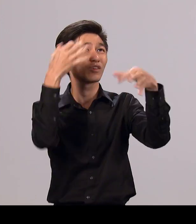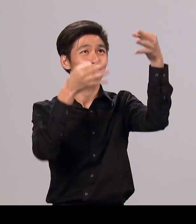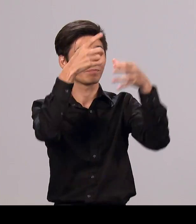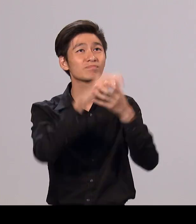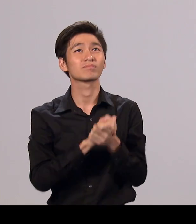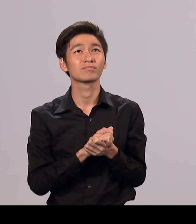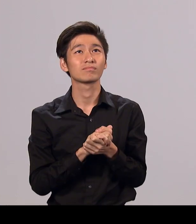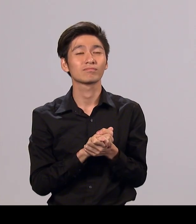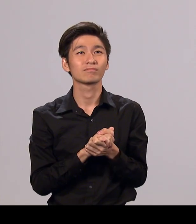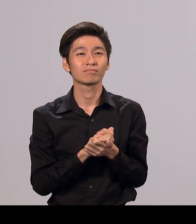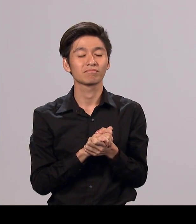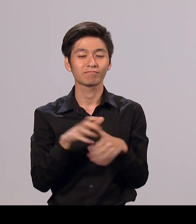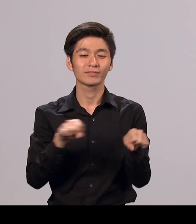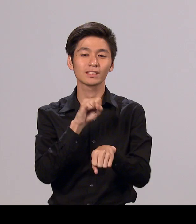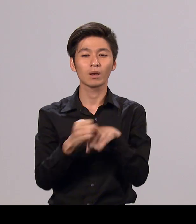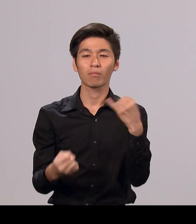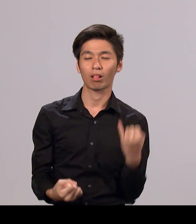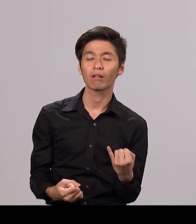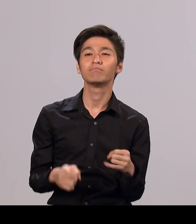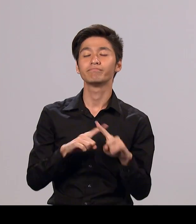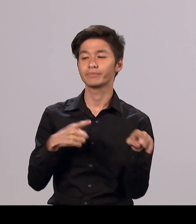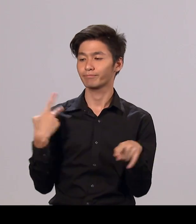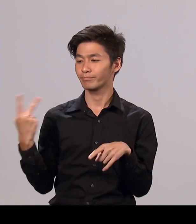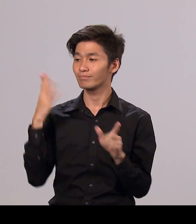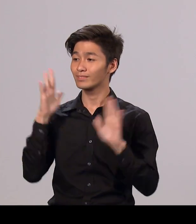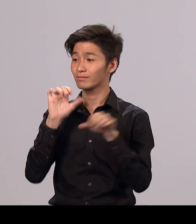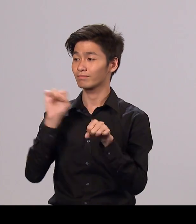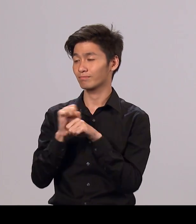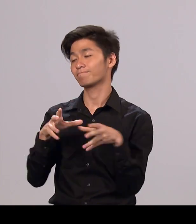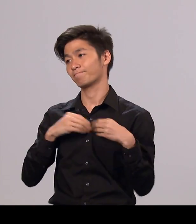The ruling went against Singapore, but we both accepted it and we moved on.